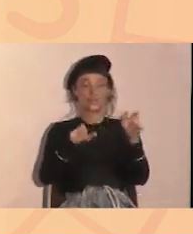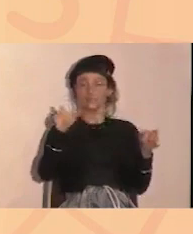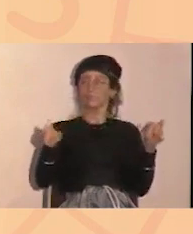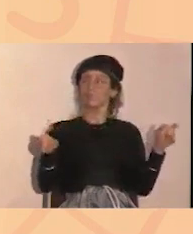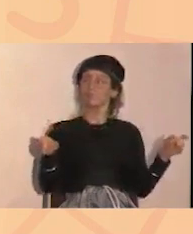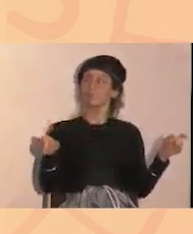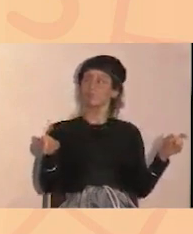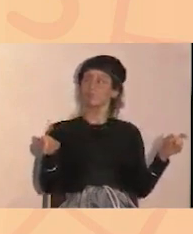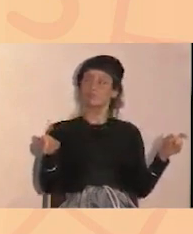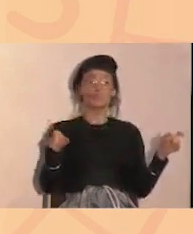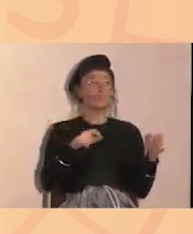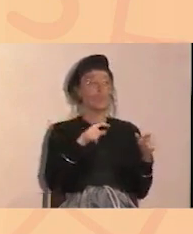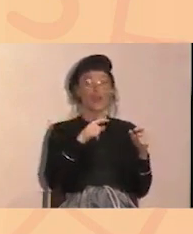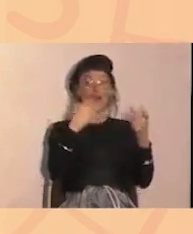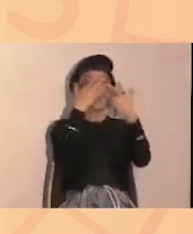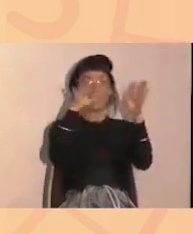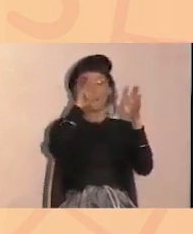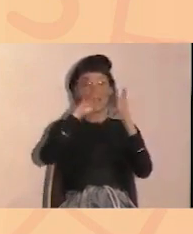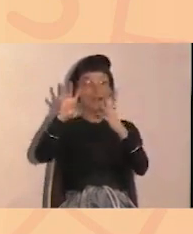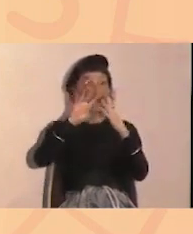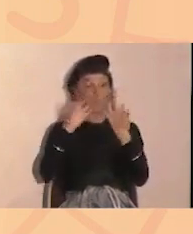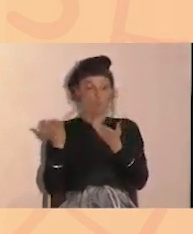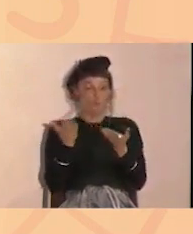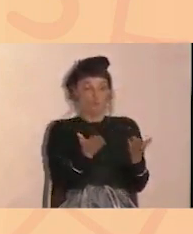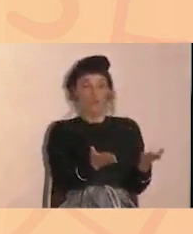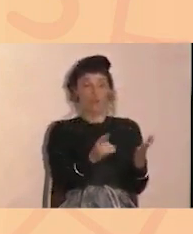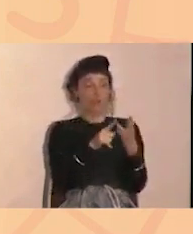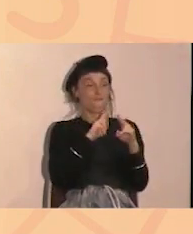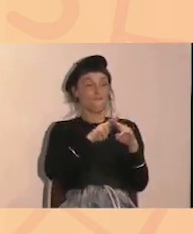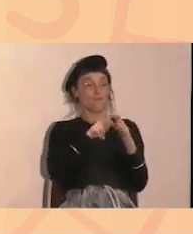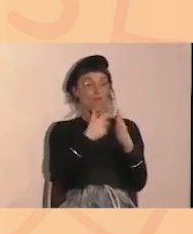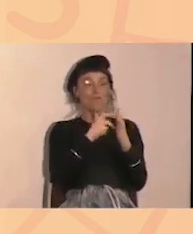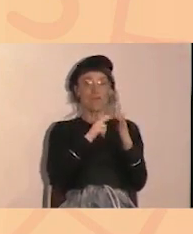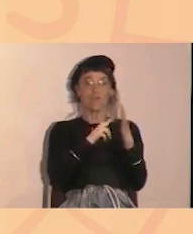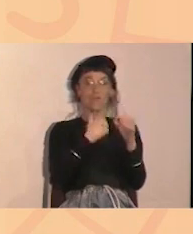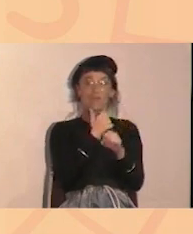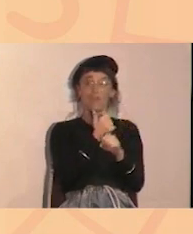for the public to come and make an offering. And it was a really kind of salient work in that at that time,